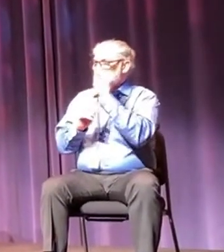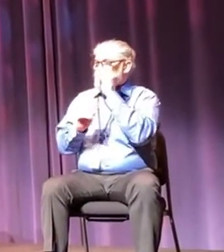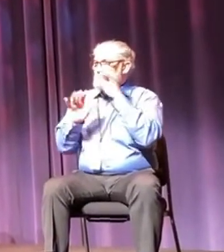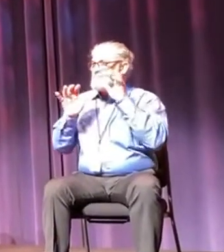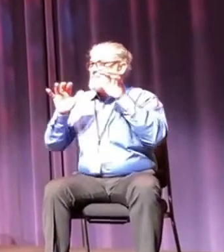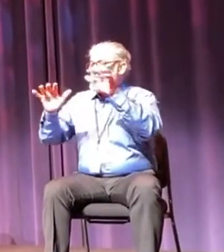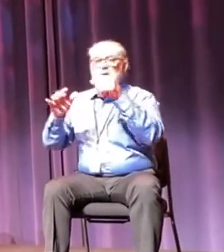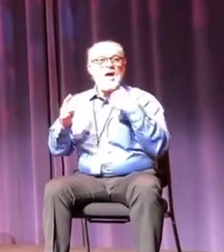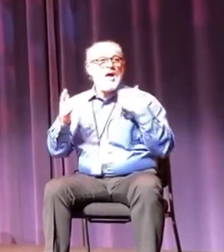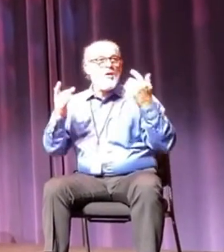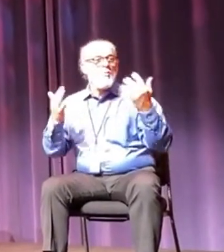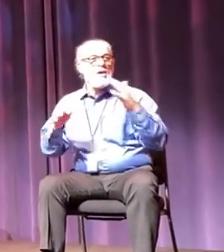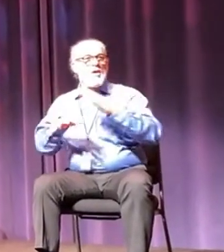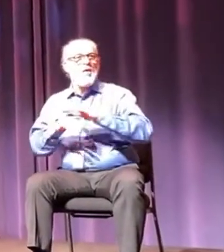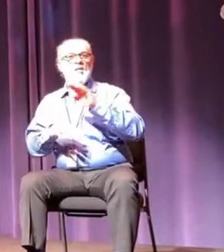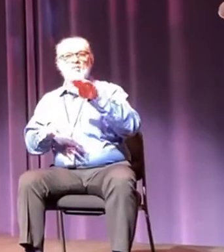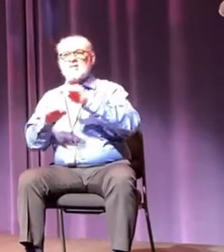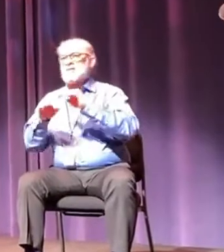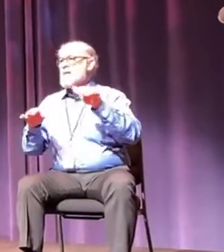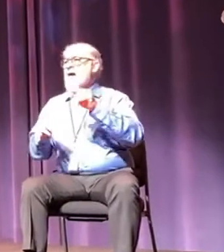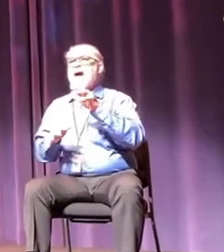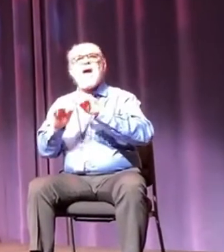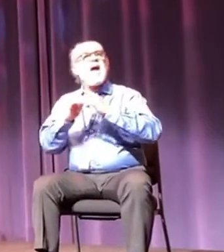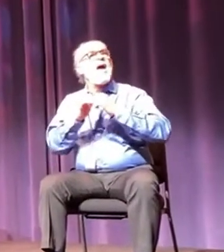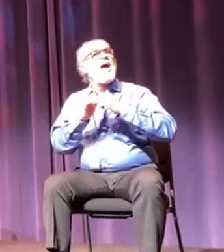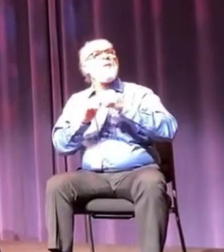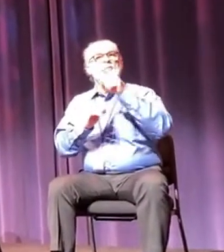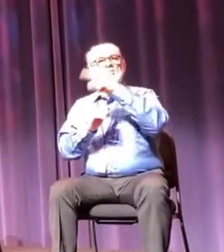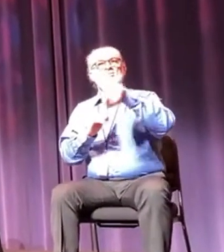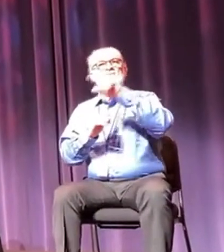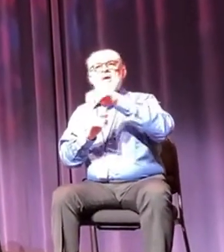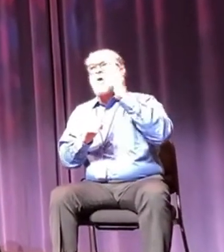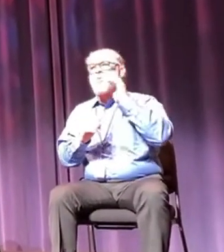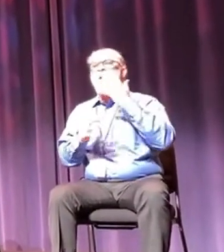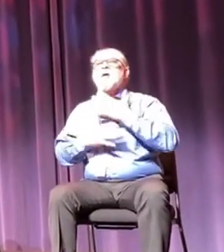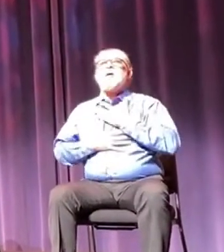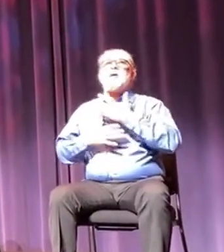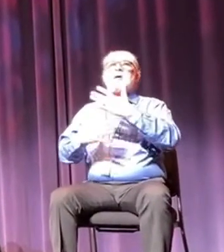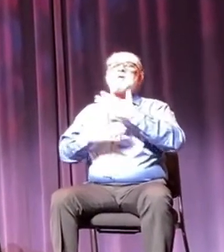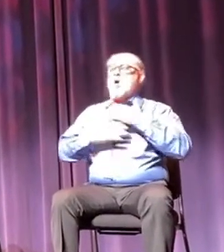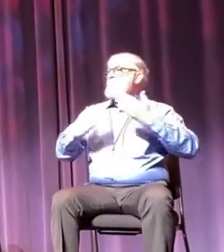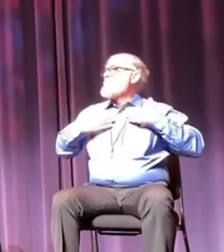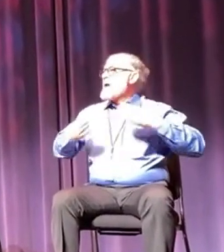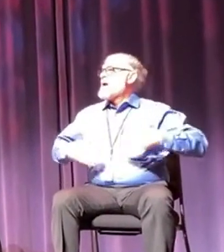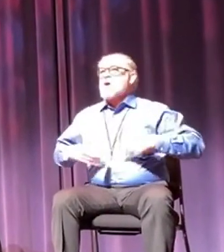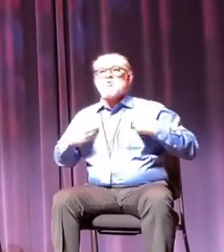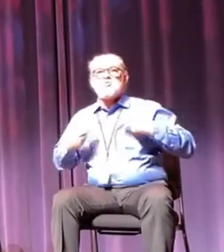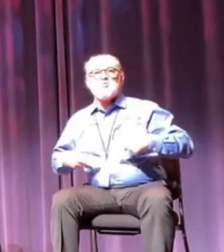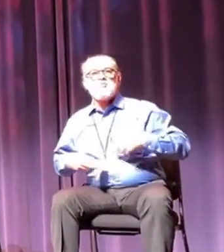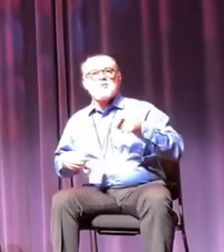I wait on their skill, how they will sigh. The human body is heating pad.